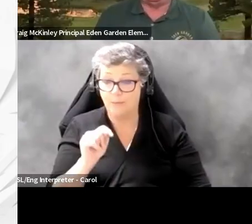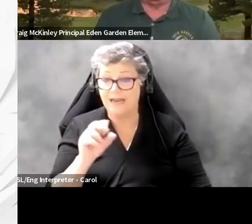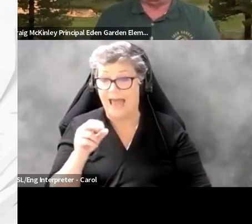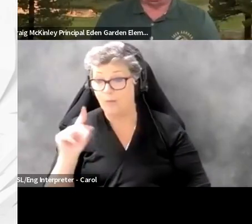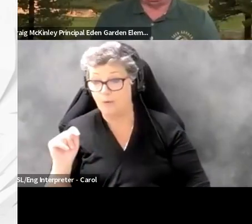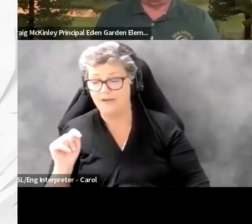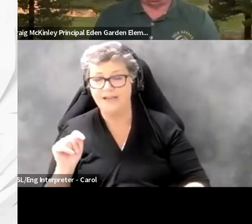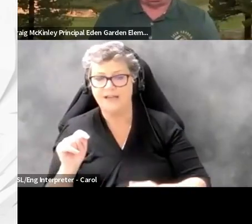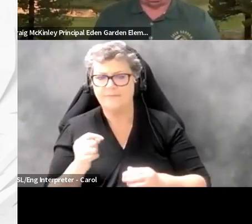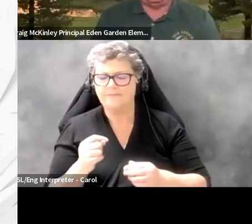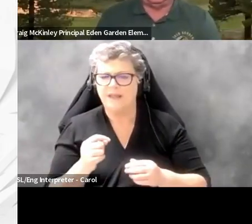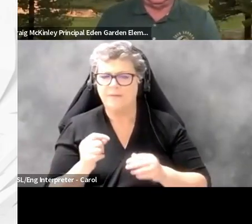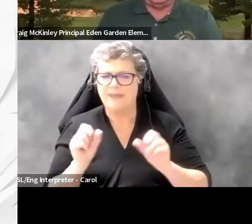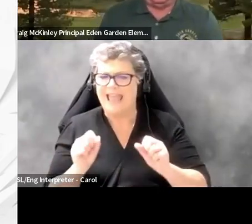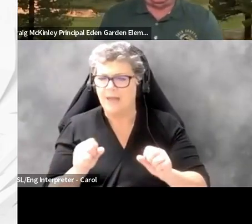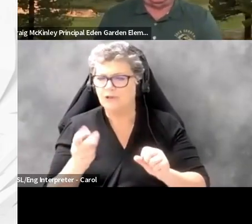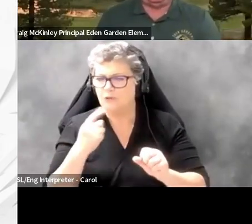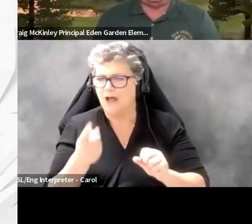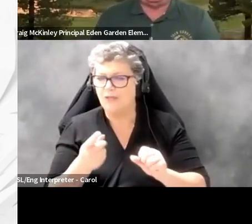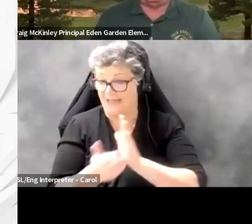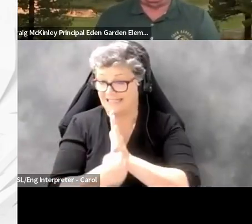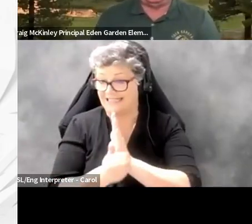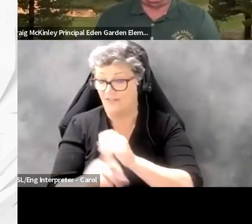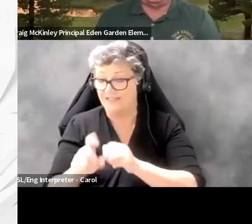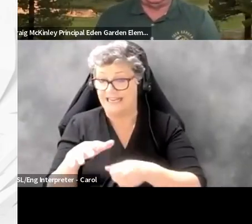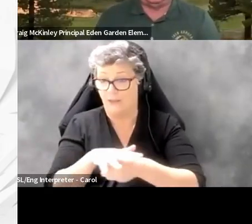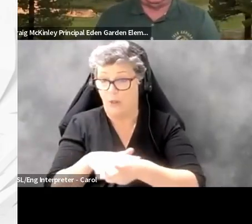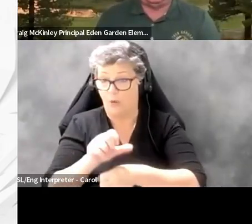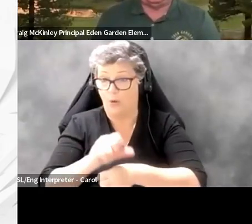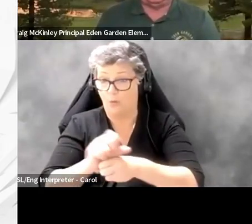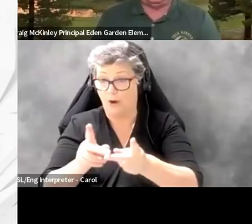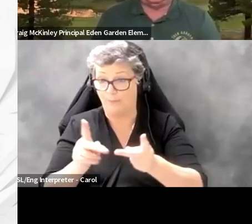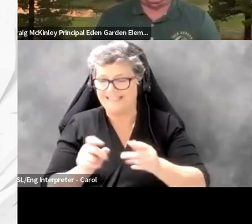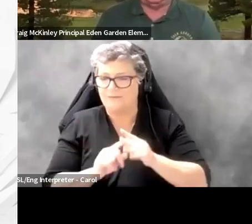say “Hey that that skill that's needed in the local workplace I got to start that skill in